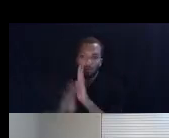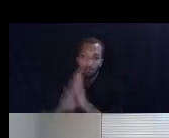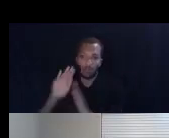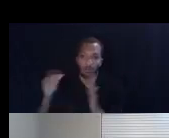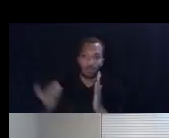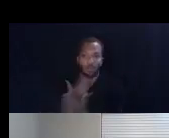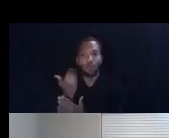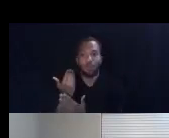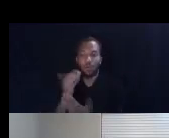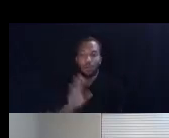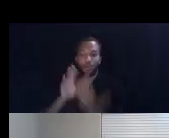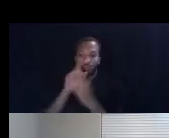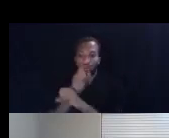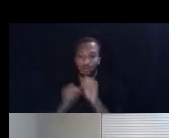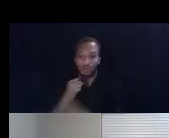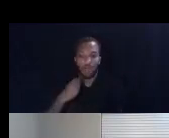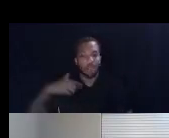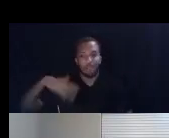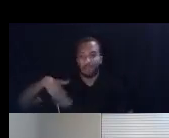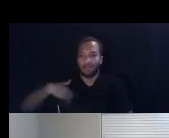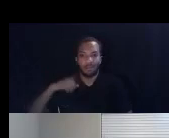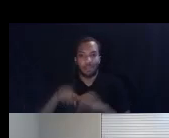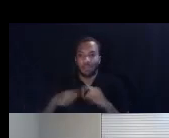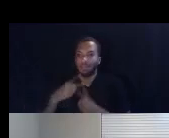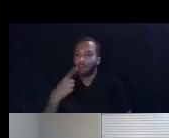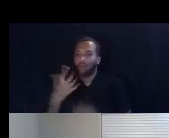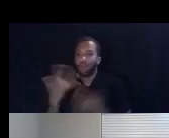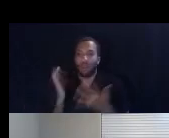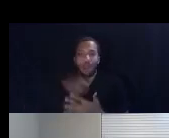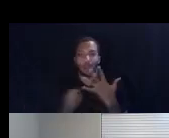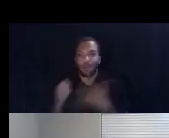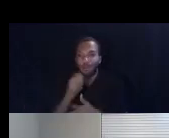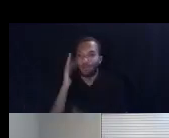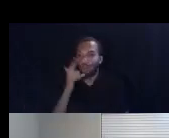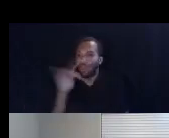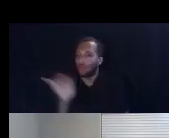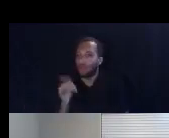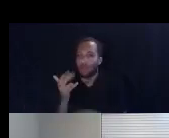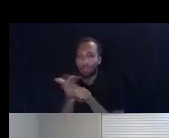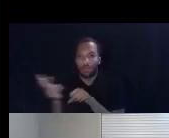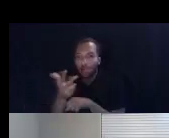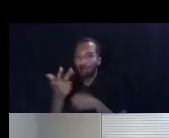So I can't yet speak specifically to what the priorities will be lifted up within that next CHIP cycle,